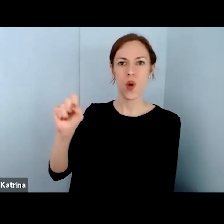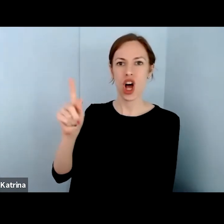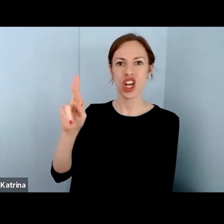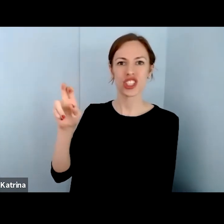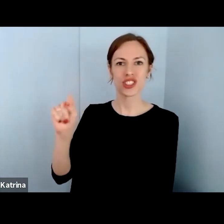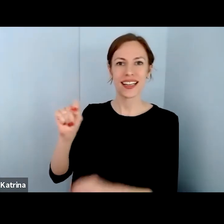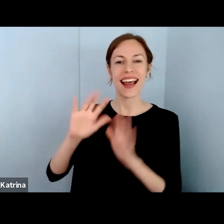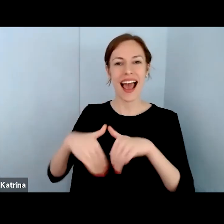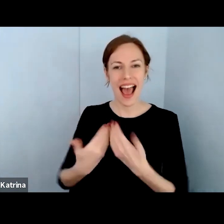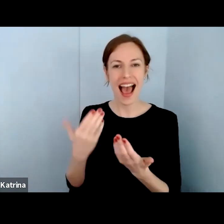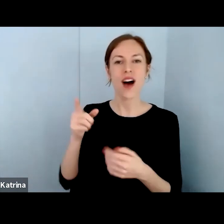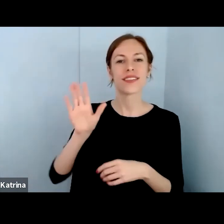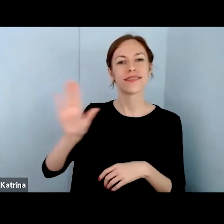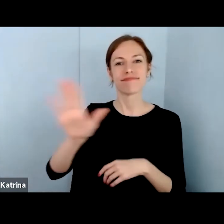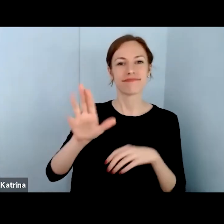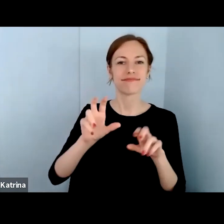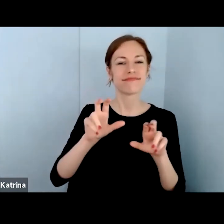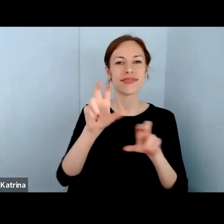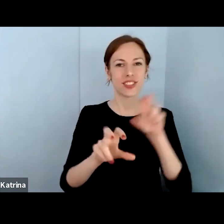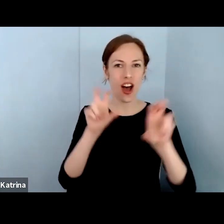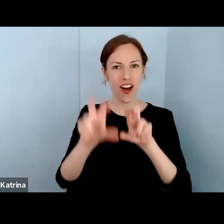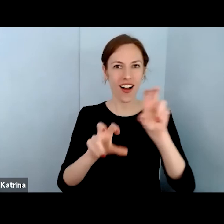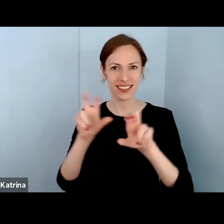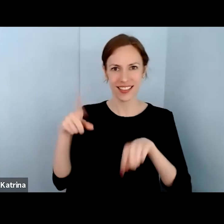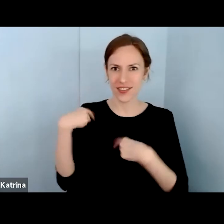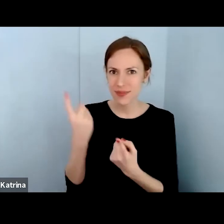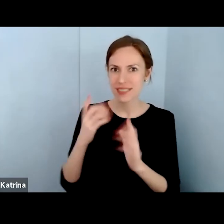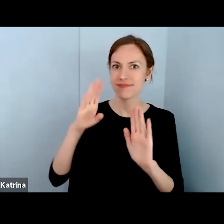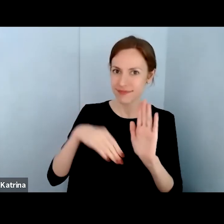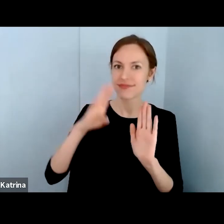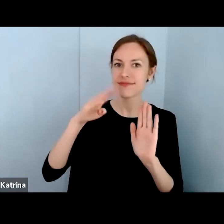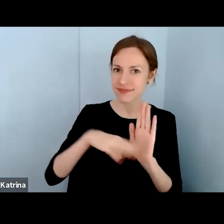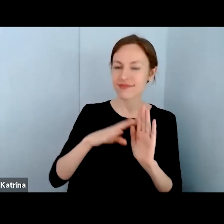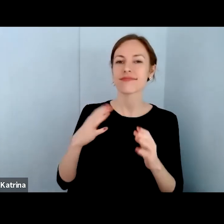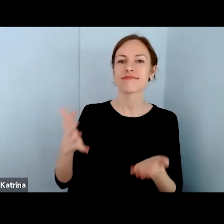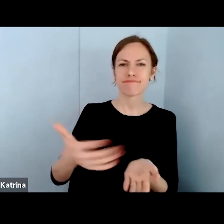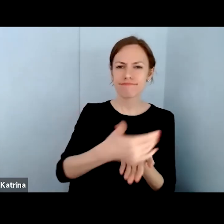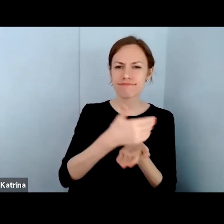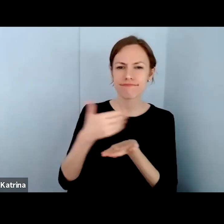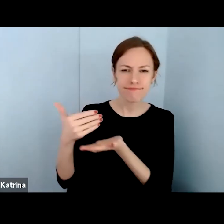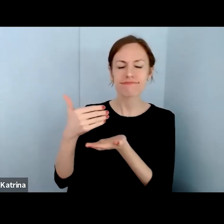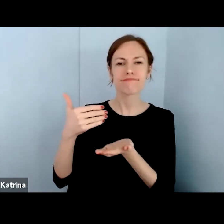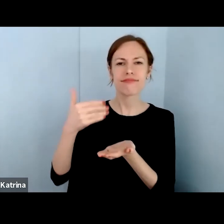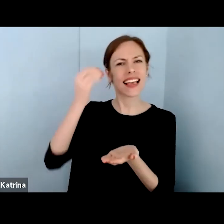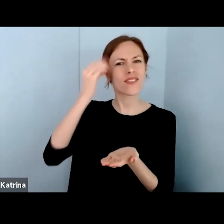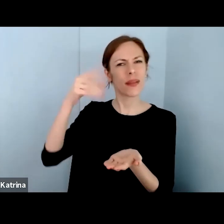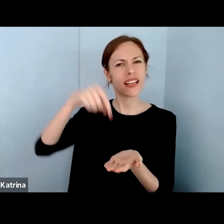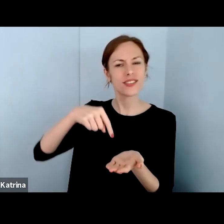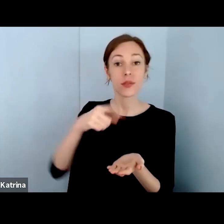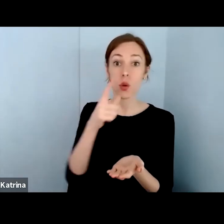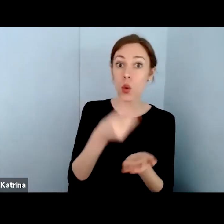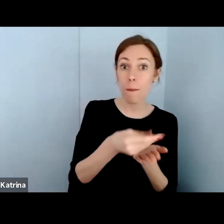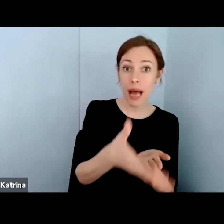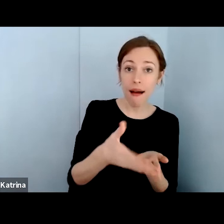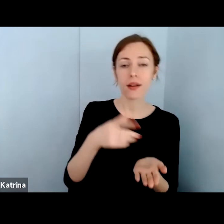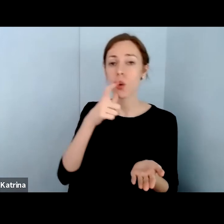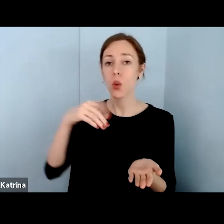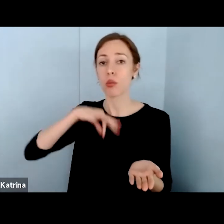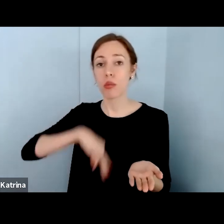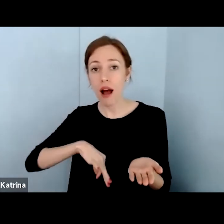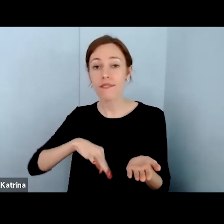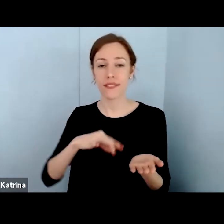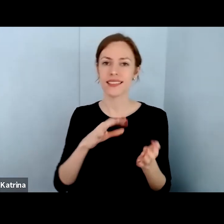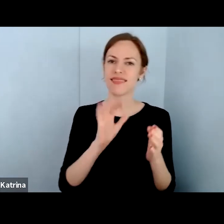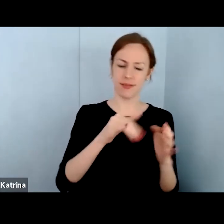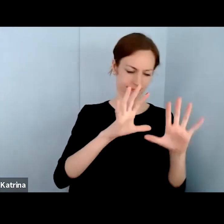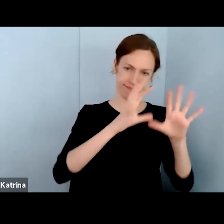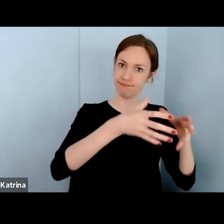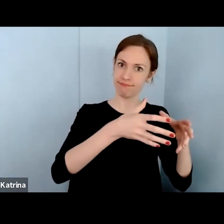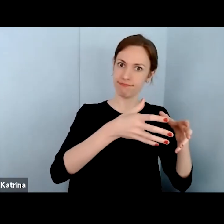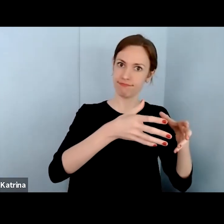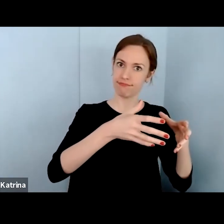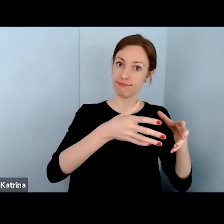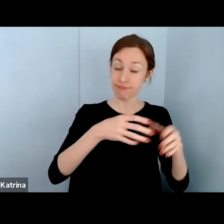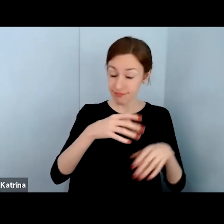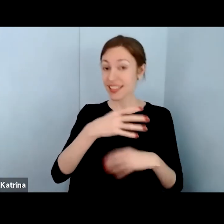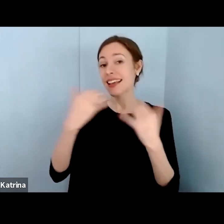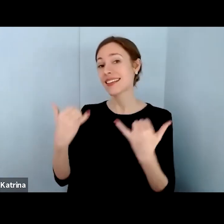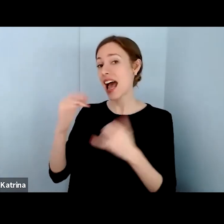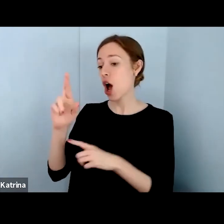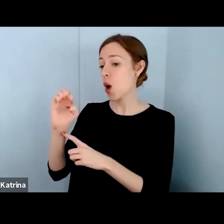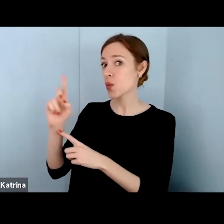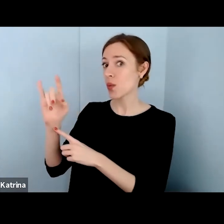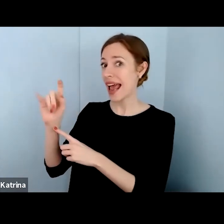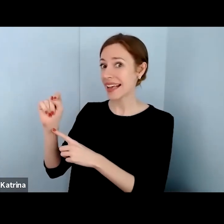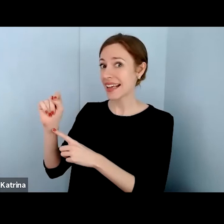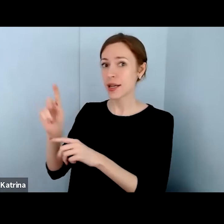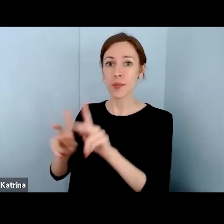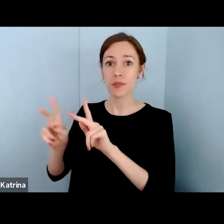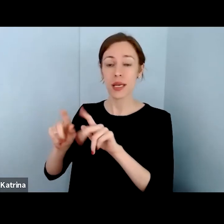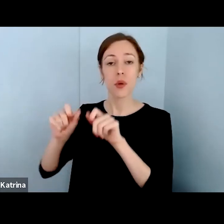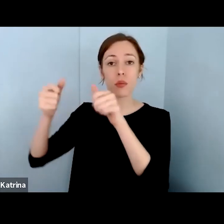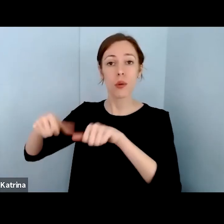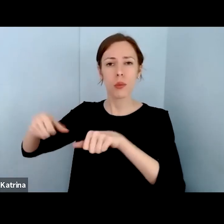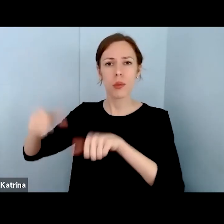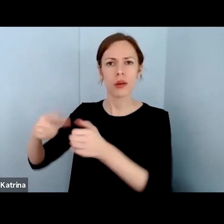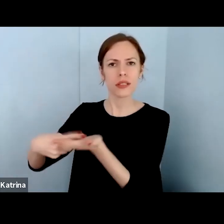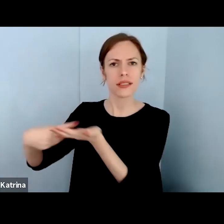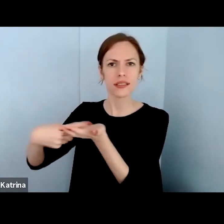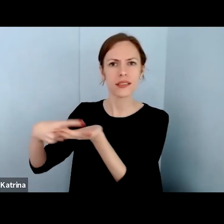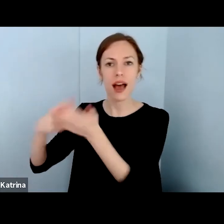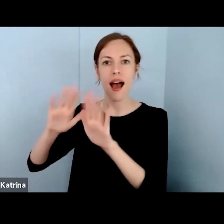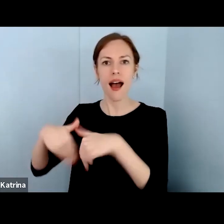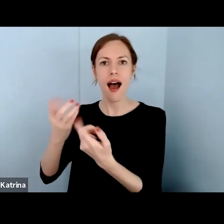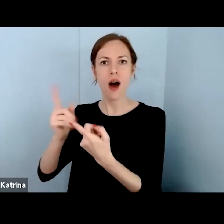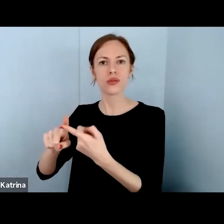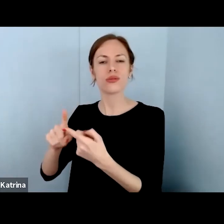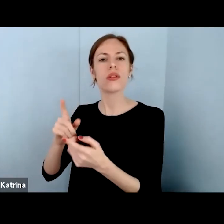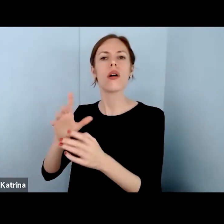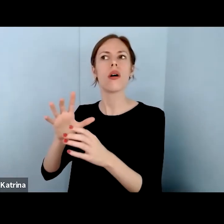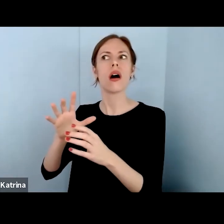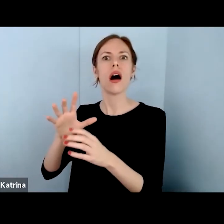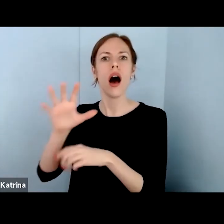Socks performed some, some information about who bought them who profited I matched with data in of course Reddit where people were talking about how to get in on Game Stop early.